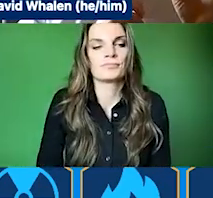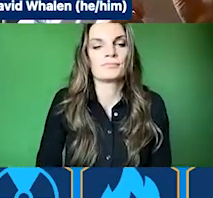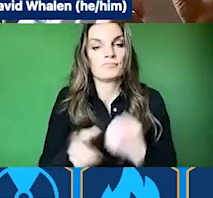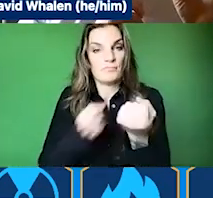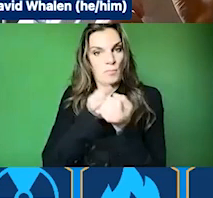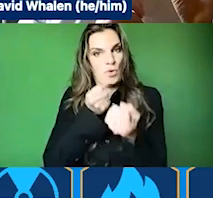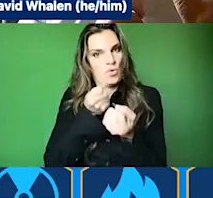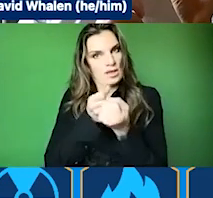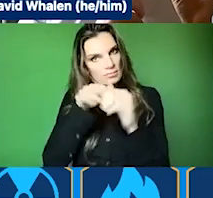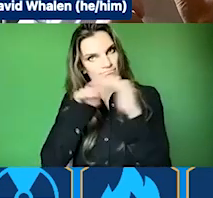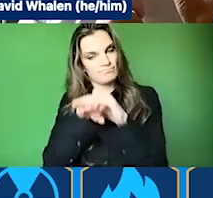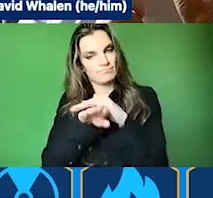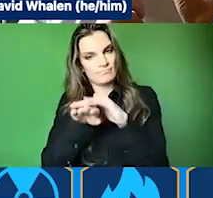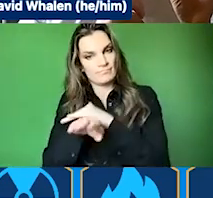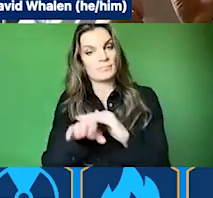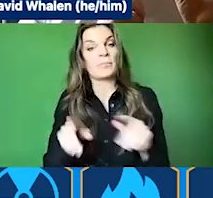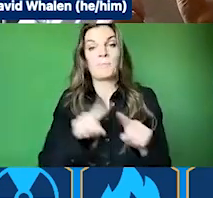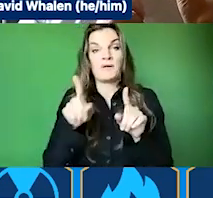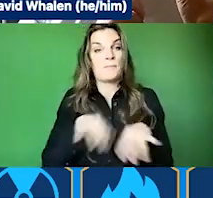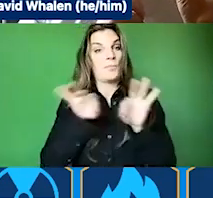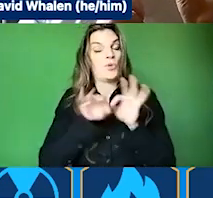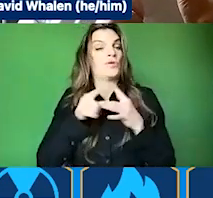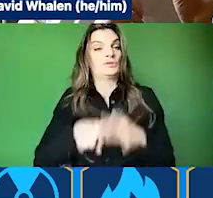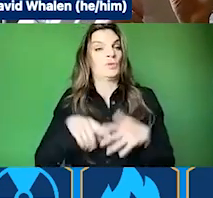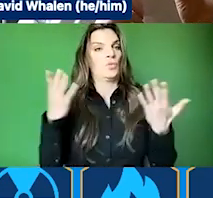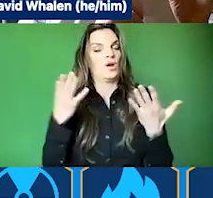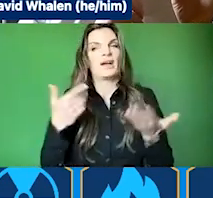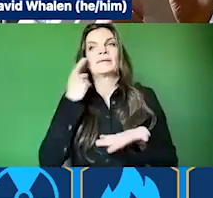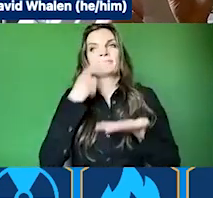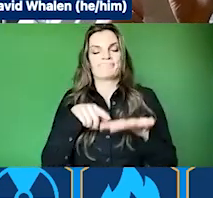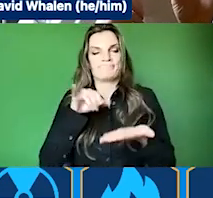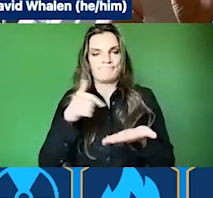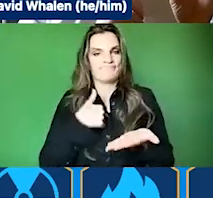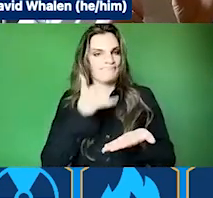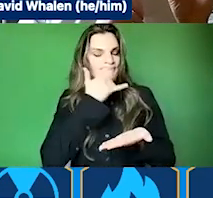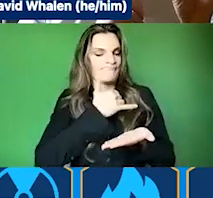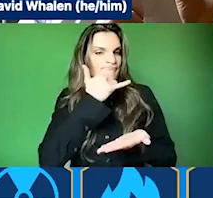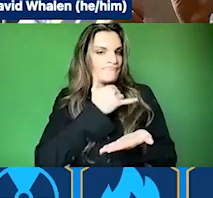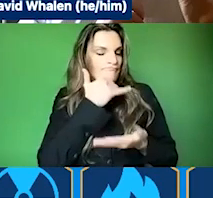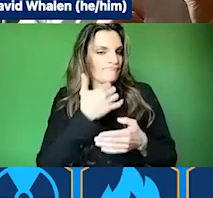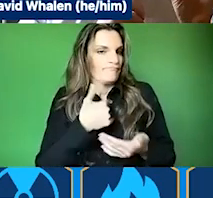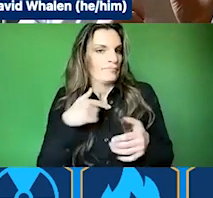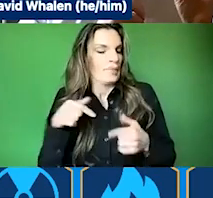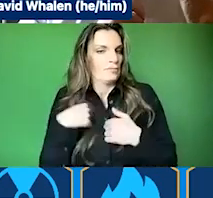acknowledging. It starts with acknowledgment. I'm not doing it right people effected by the